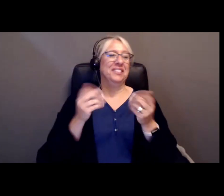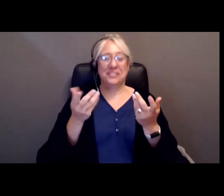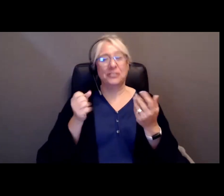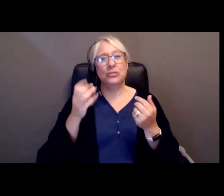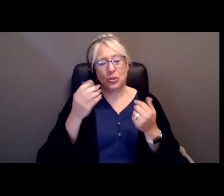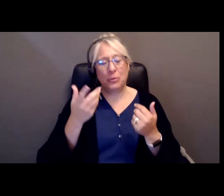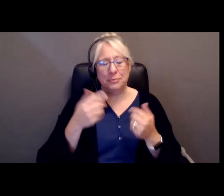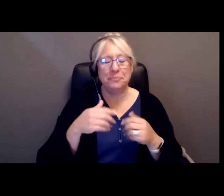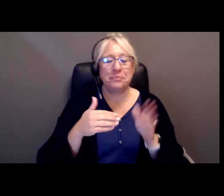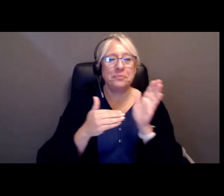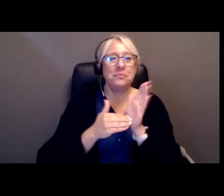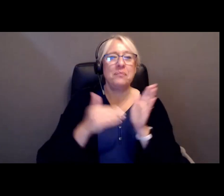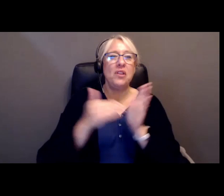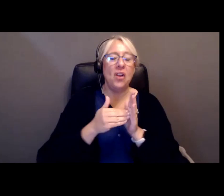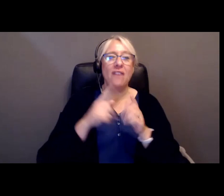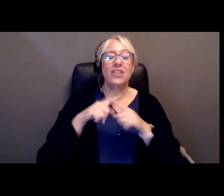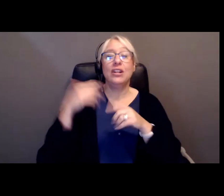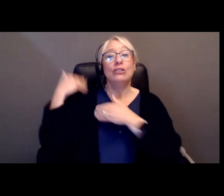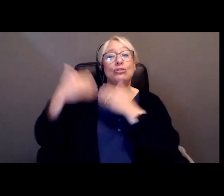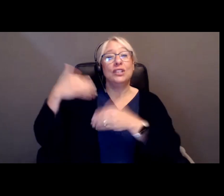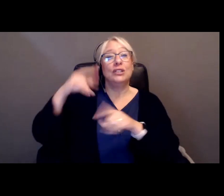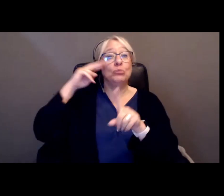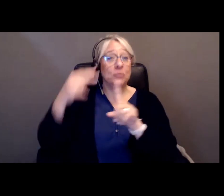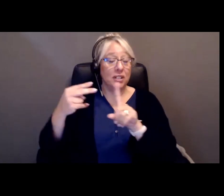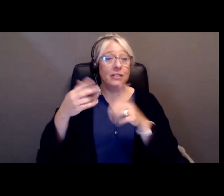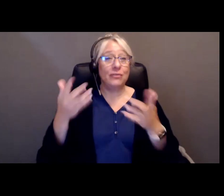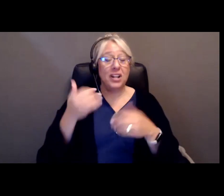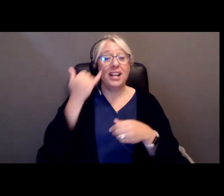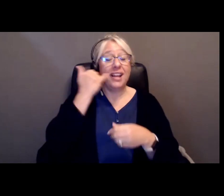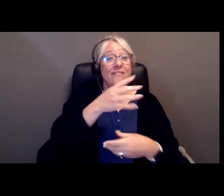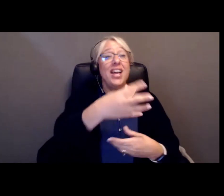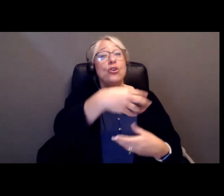the traditional perspective is that if you include the community perspectives, you're going to get